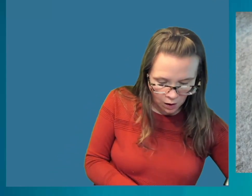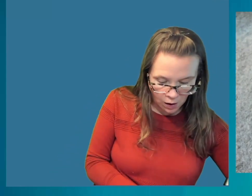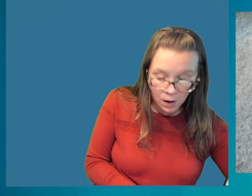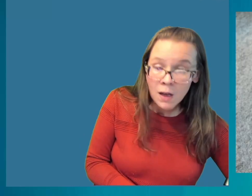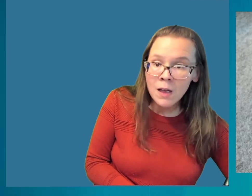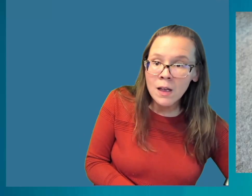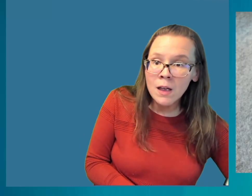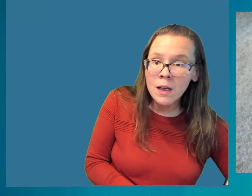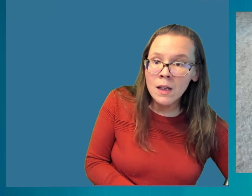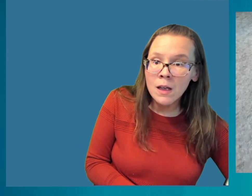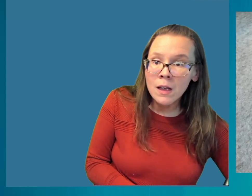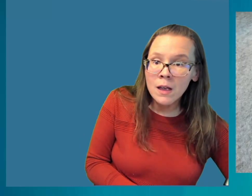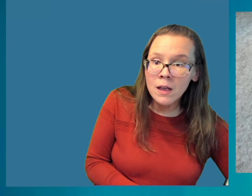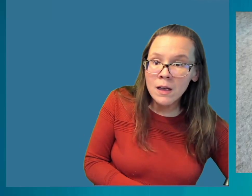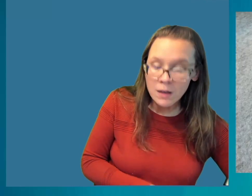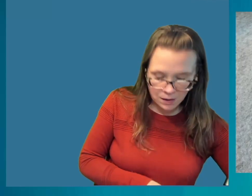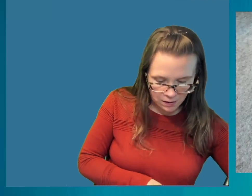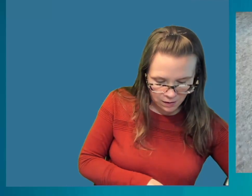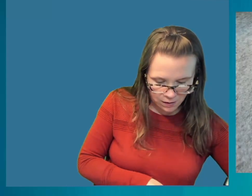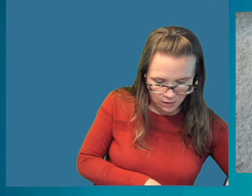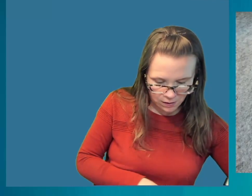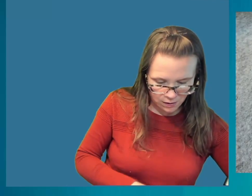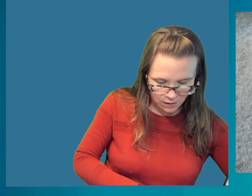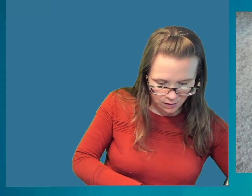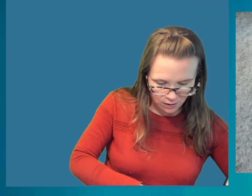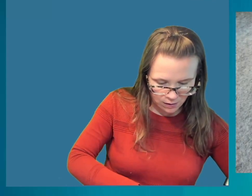the edge of the Peltex, but on the edges, pull it in just a little bit.